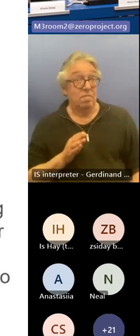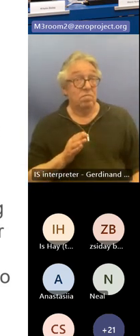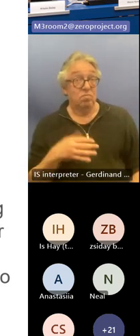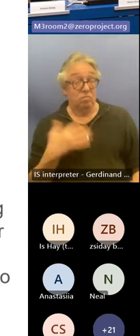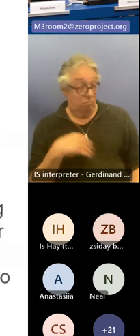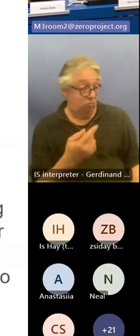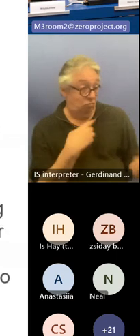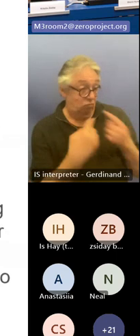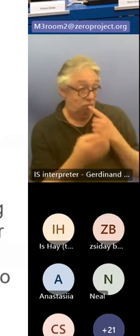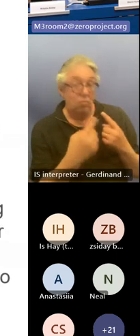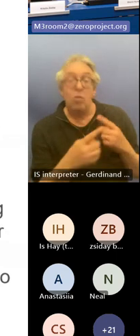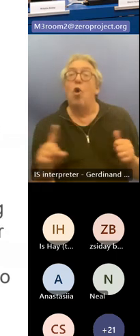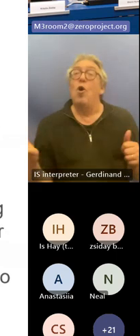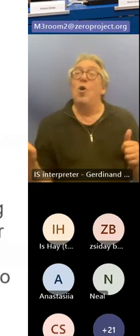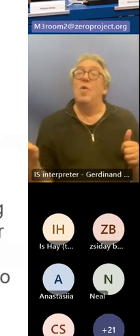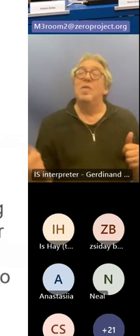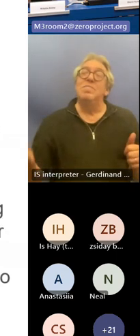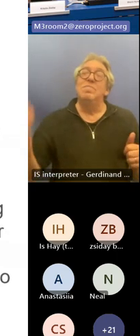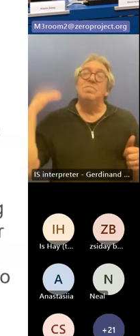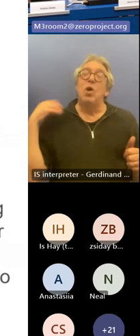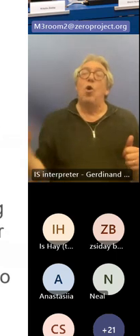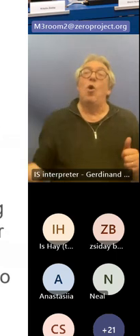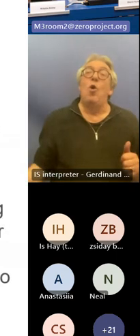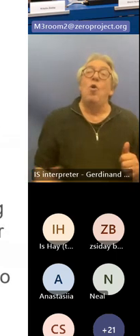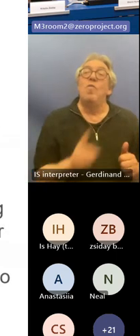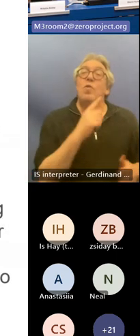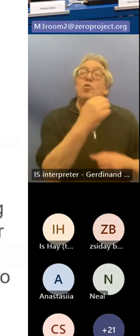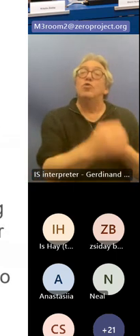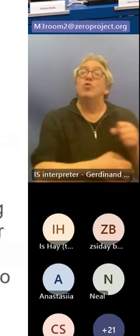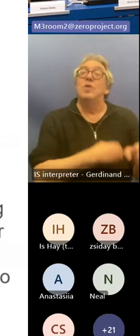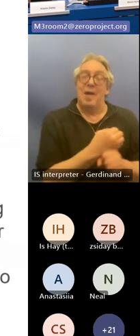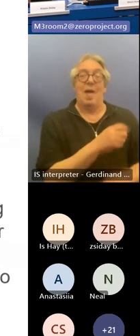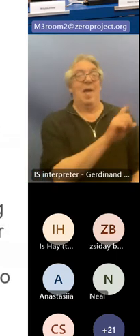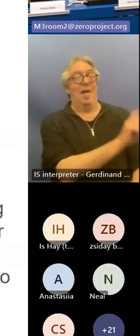from our first year, from the 11 that we managed to get in touch with them seven had confirmed that